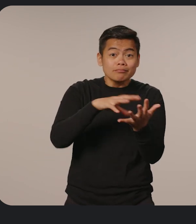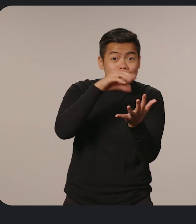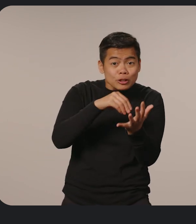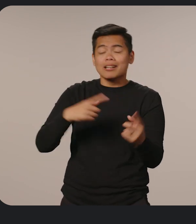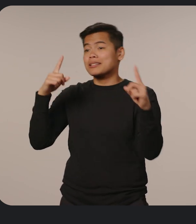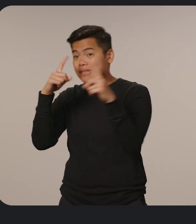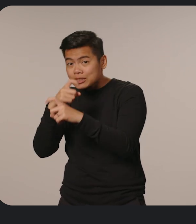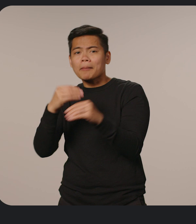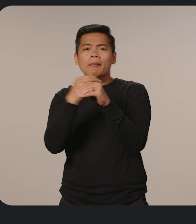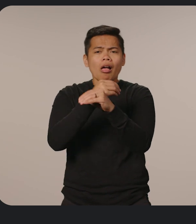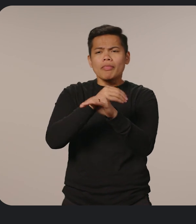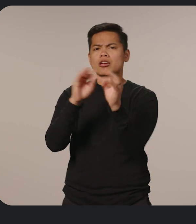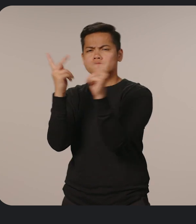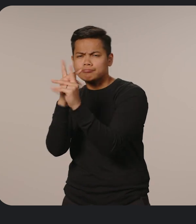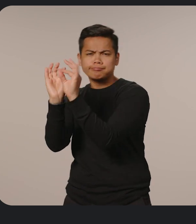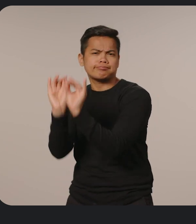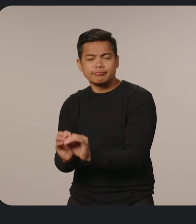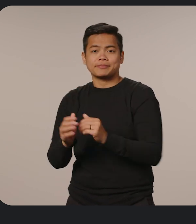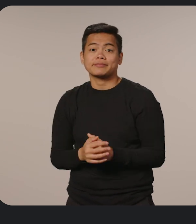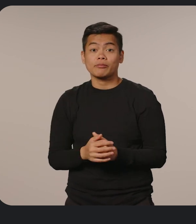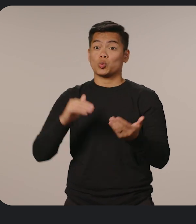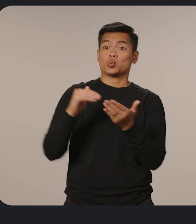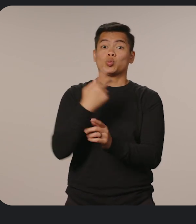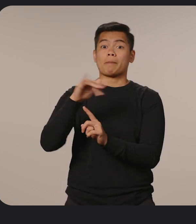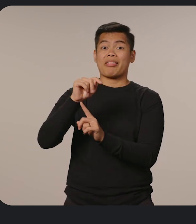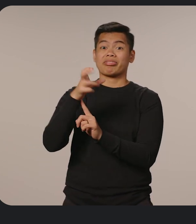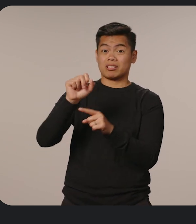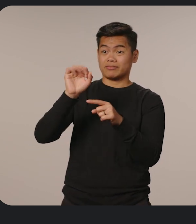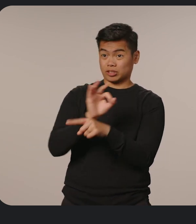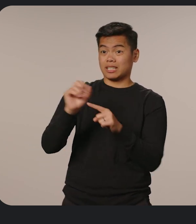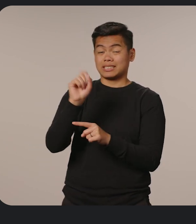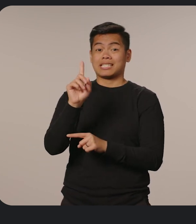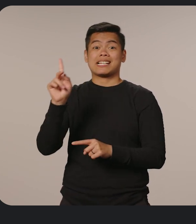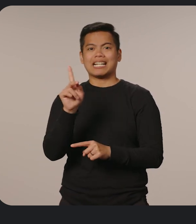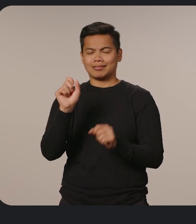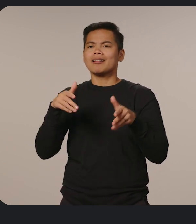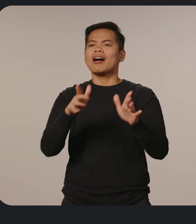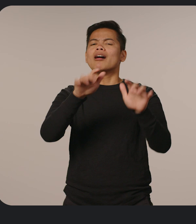computations our new python functions SDK allows you